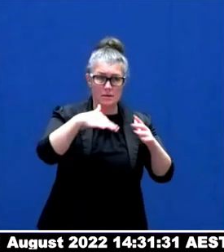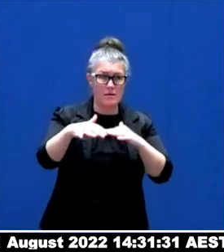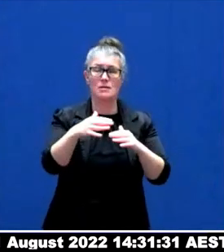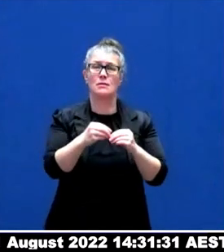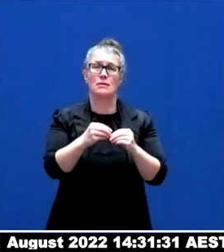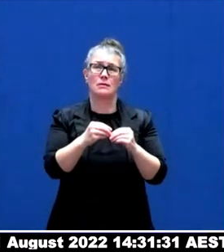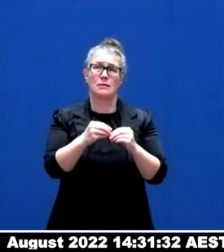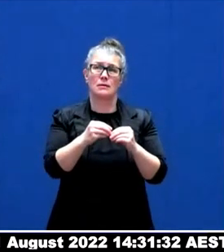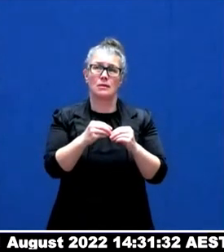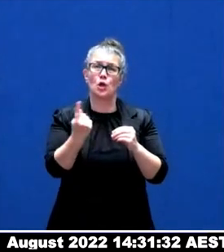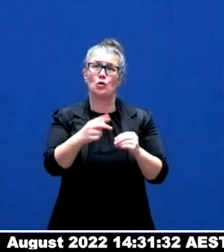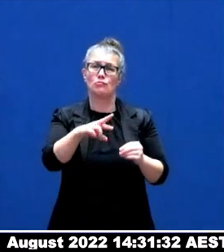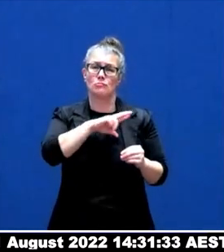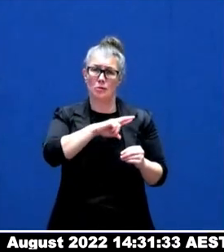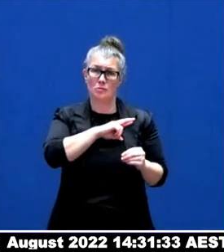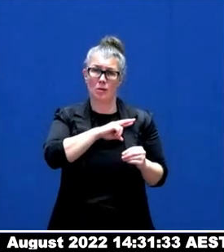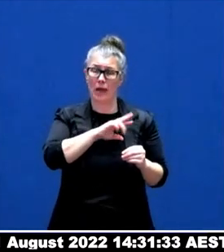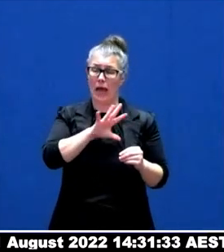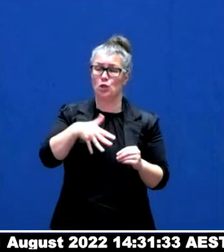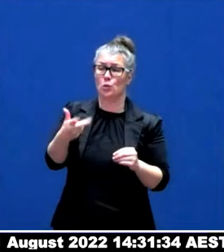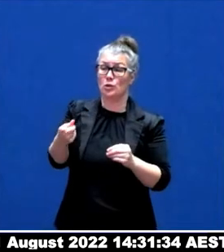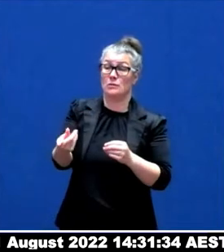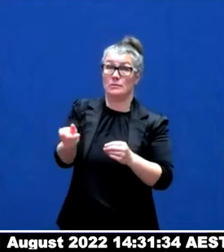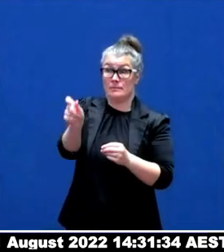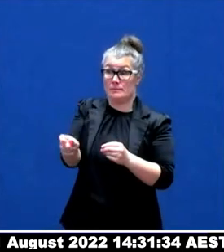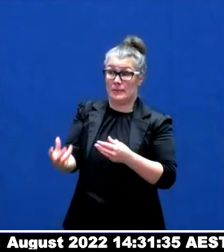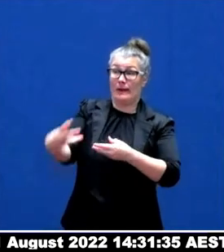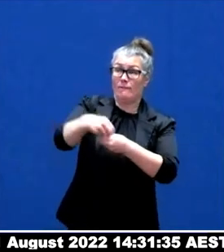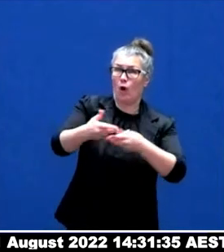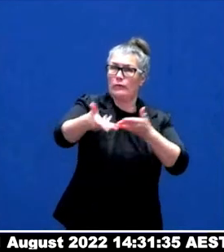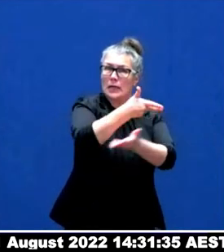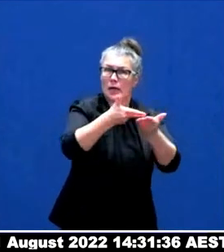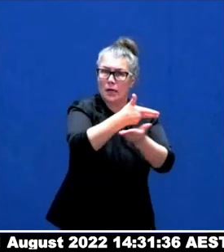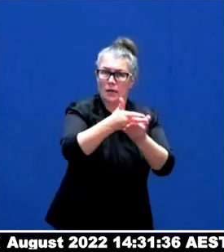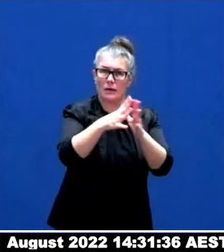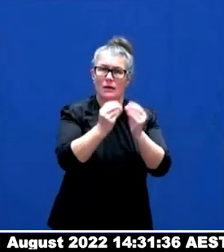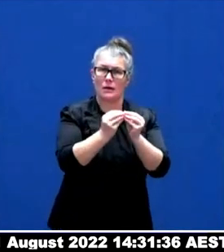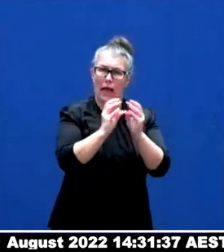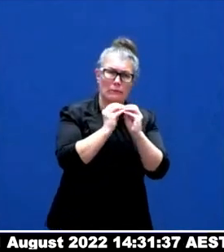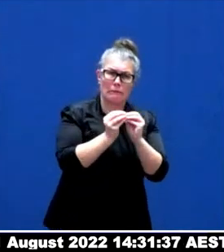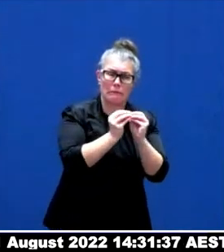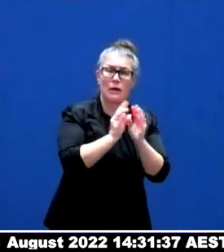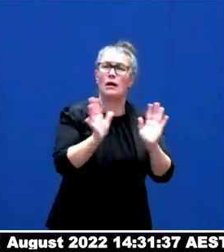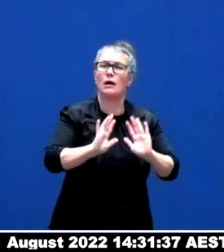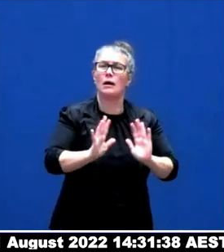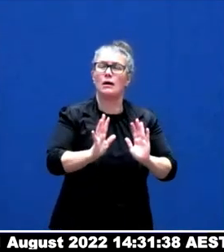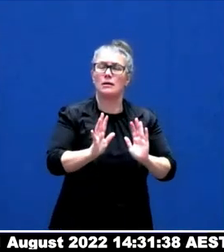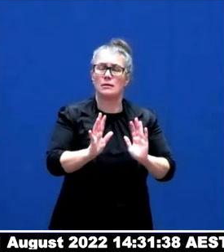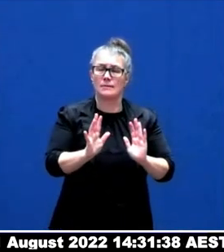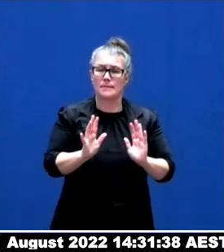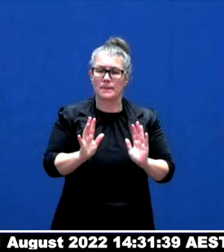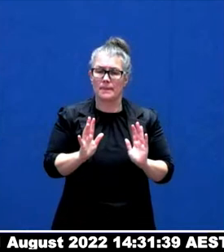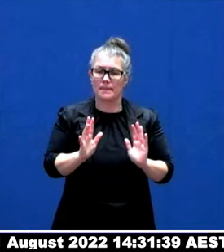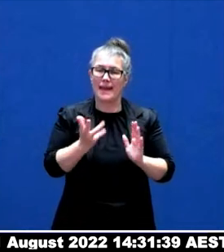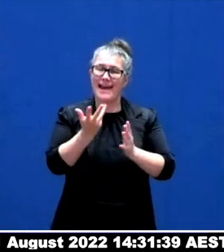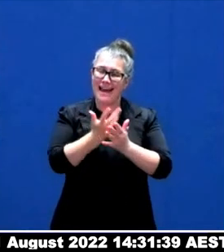and not engage the participant, could you perhaps tell us how that should occur in a